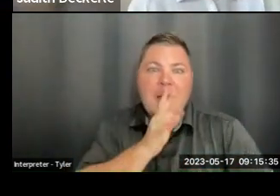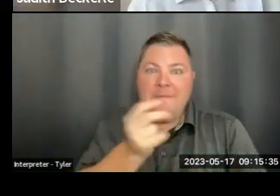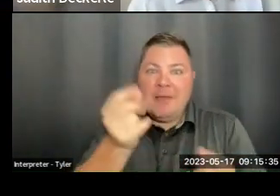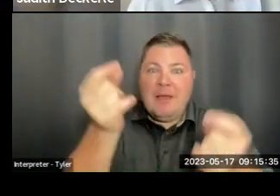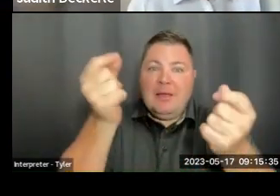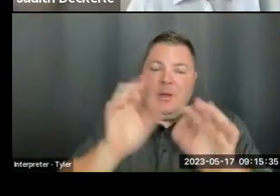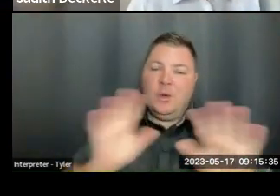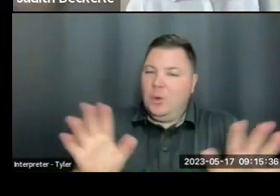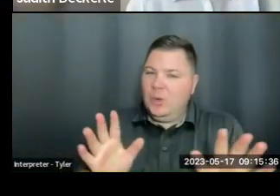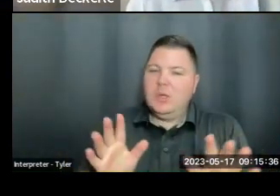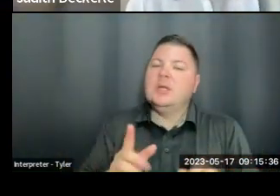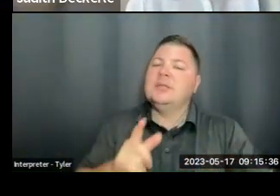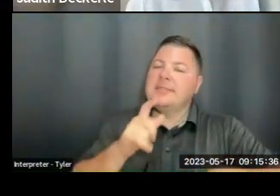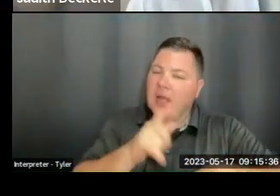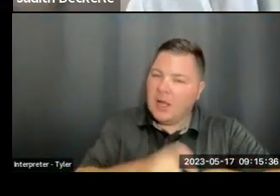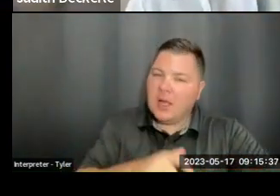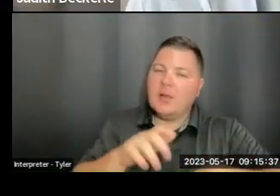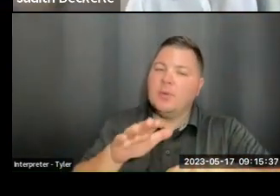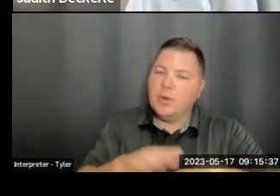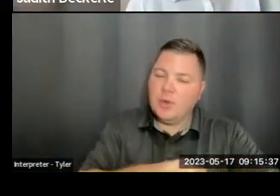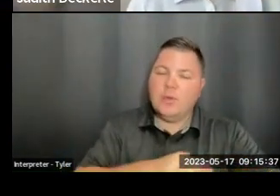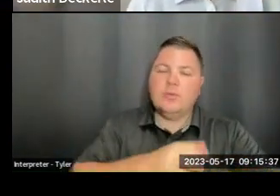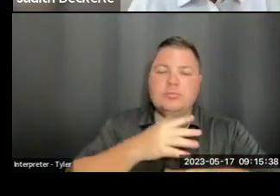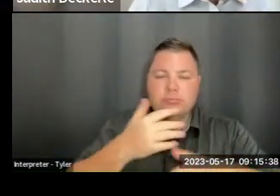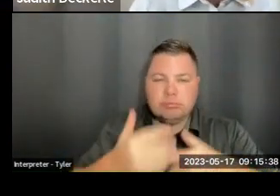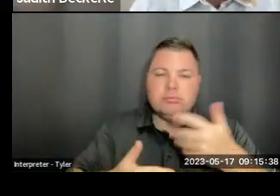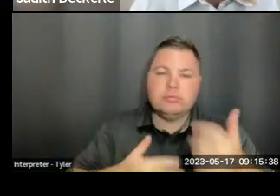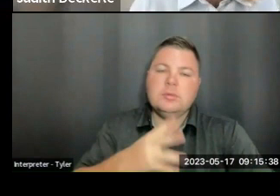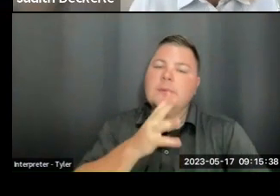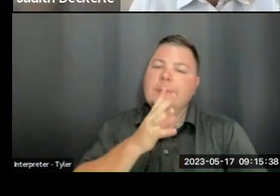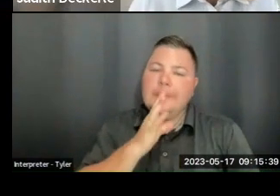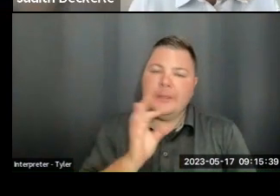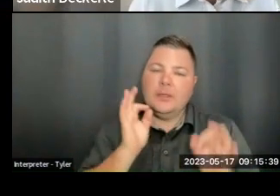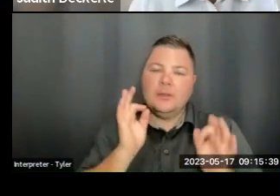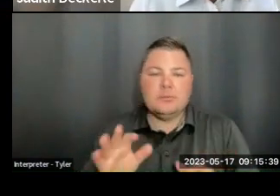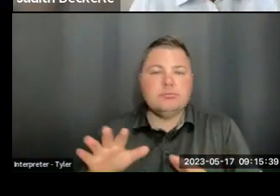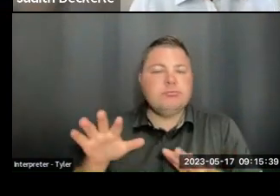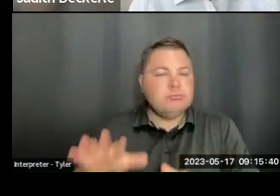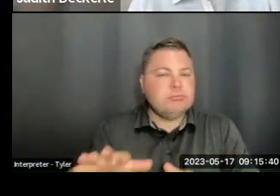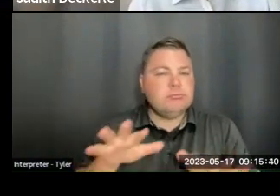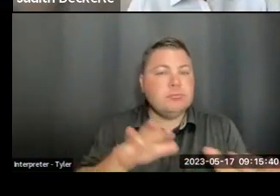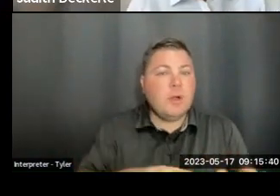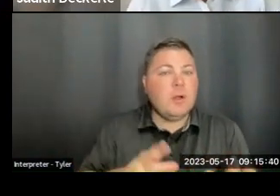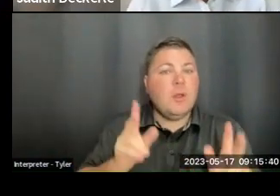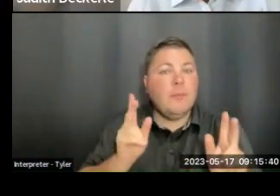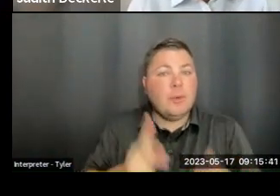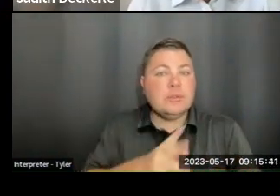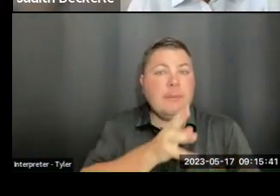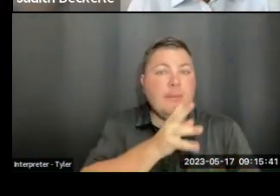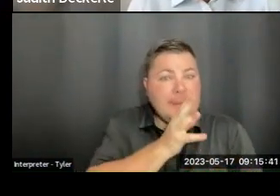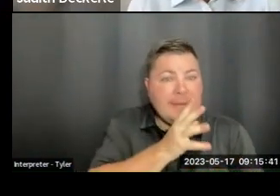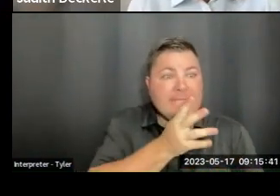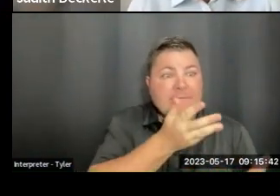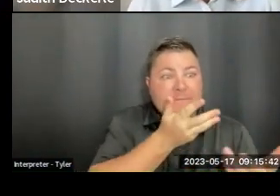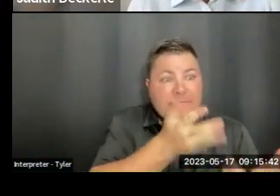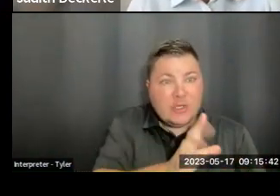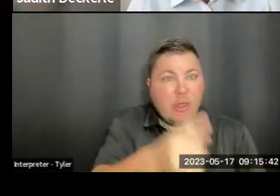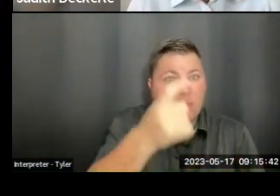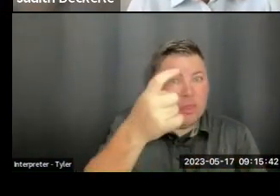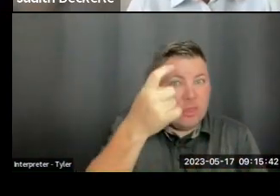topic very well. Please, take your time. Enunciate, speak at a moderate rate